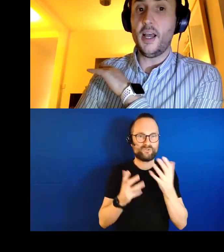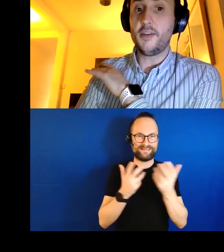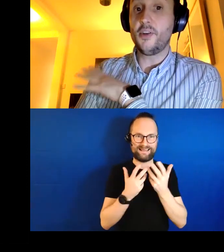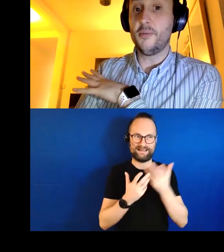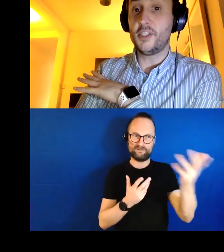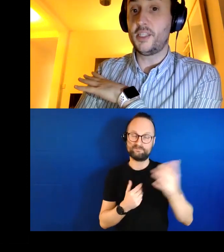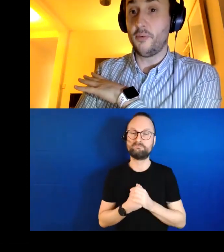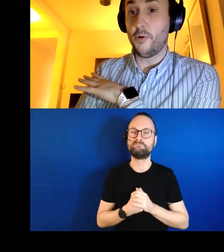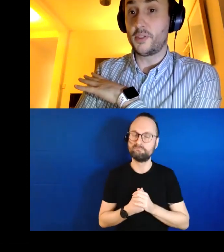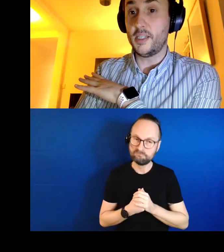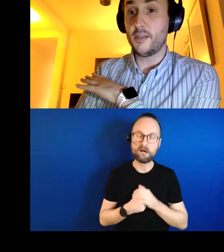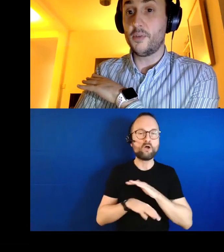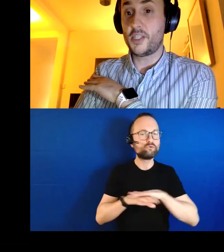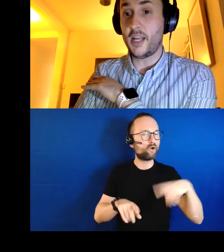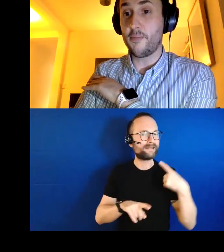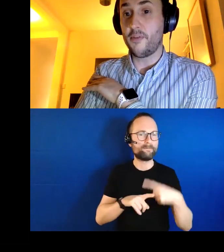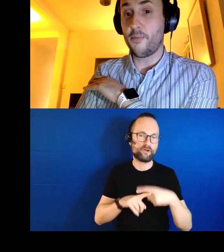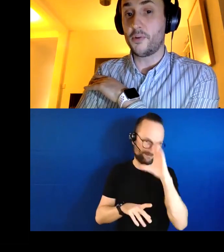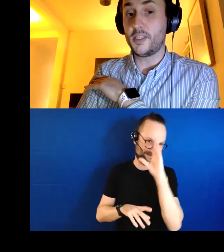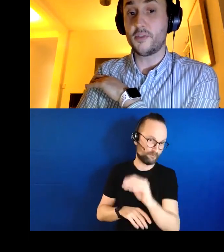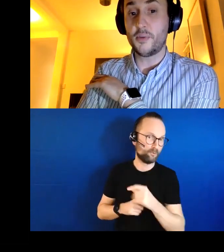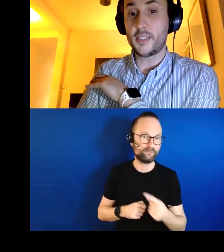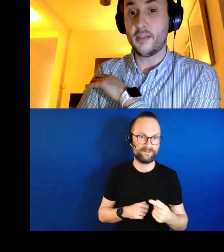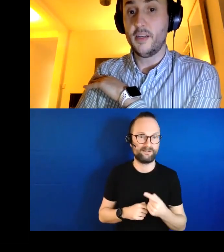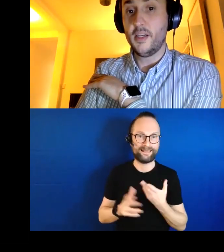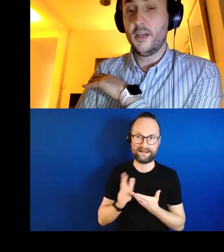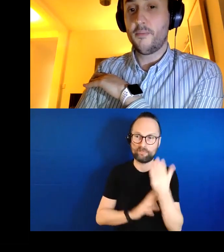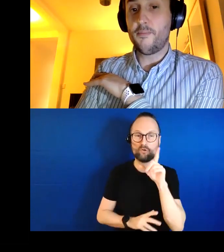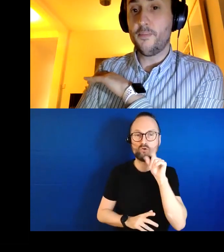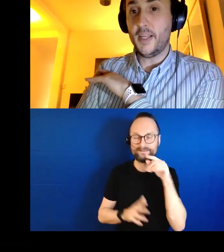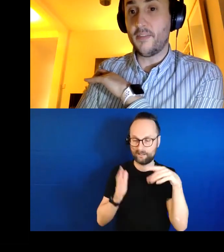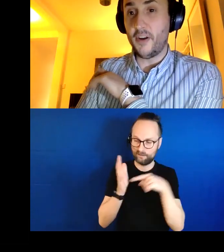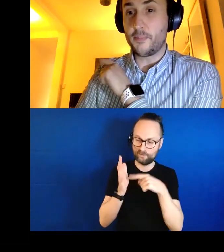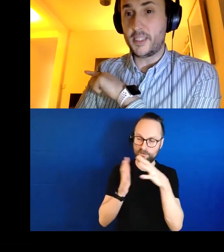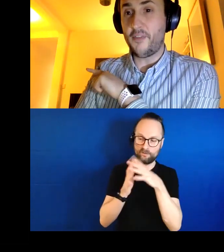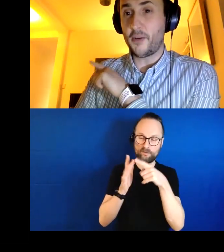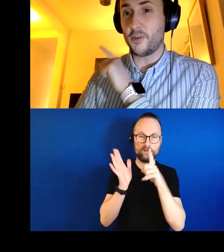com.